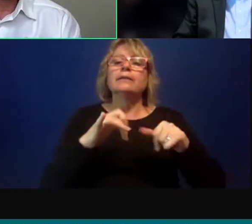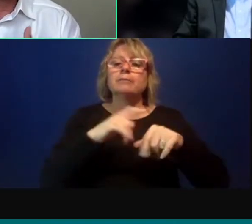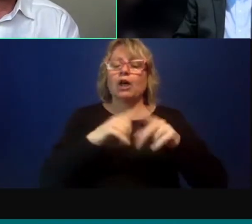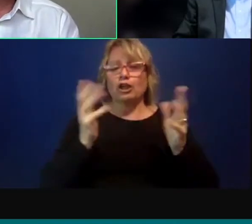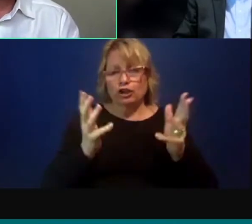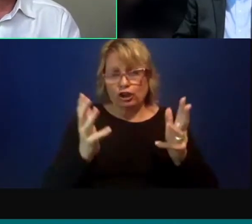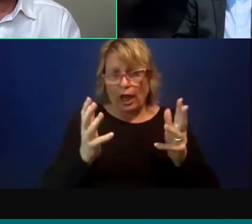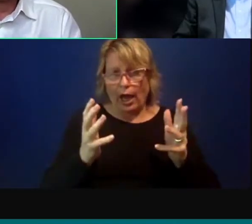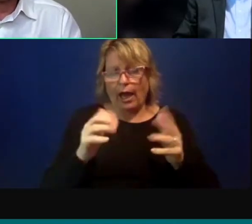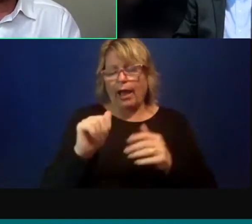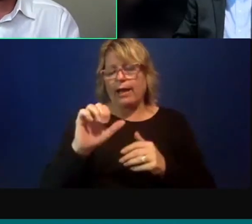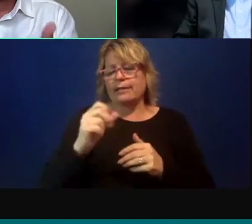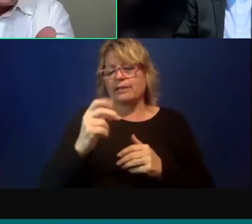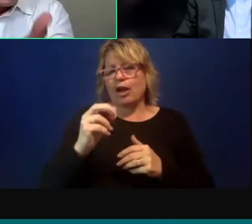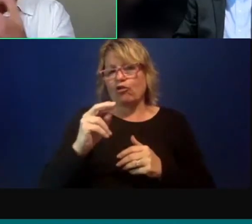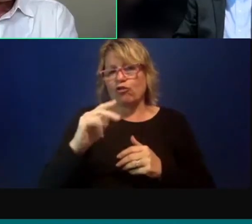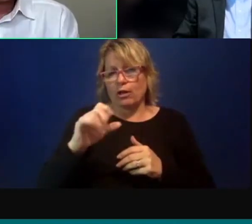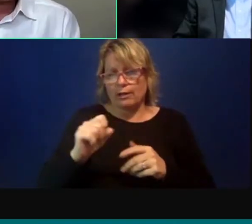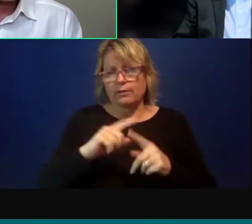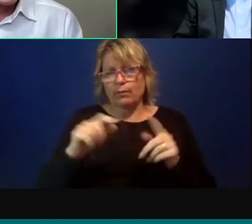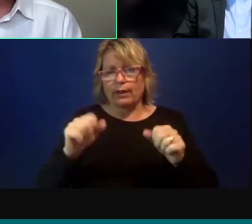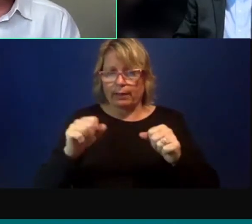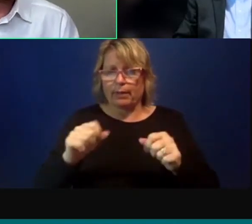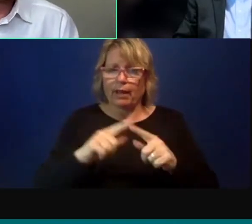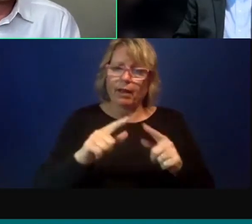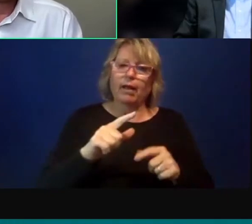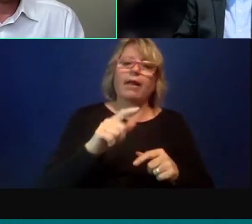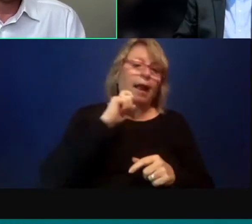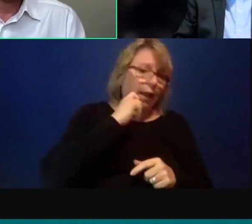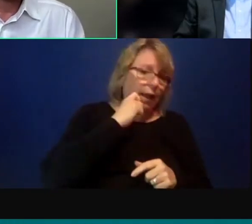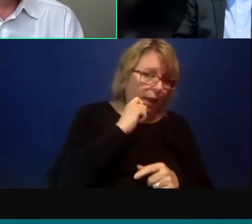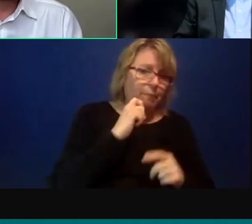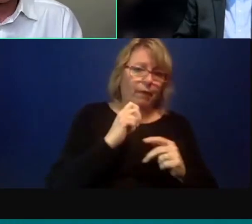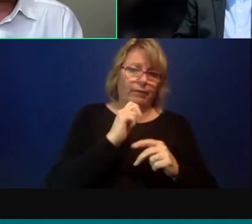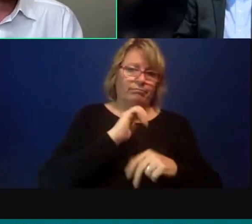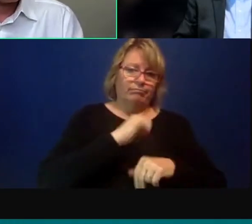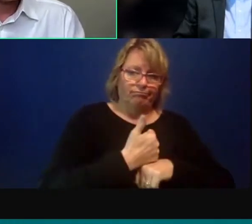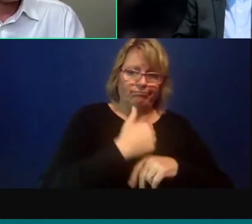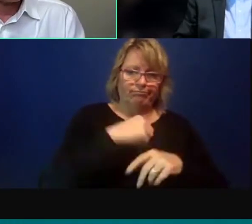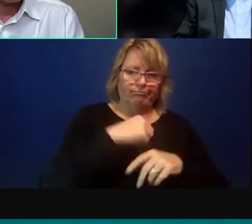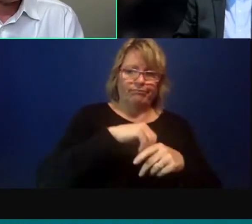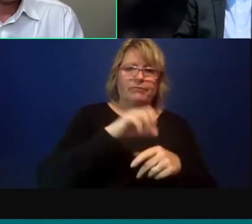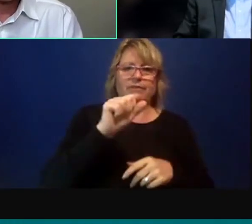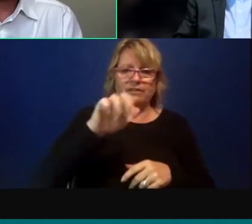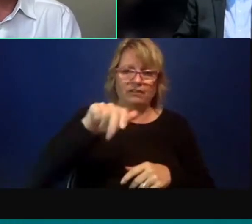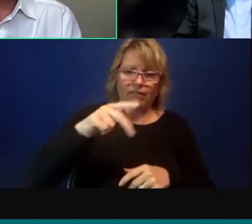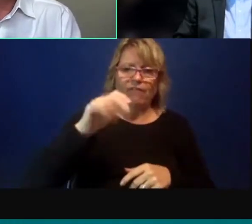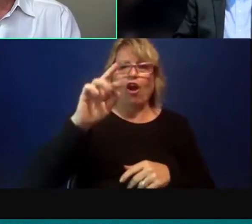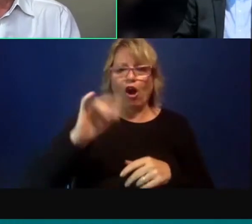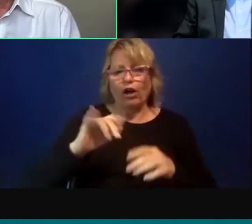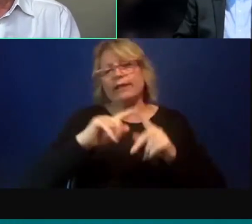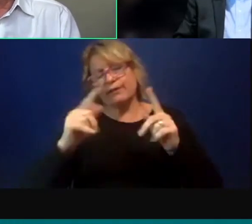a lot of the capabilities that companies like Apple have built into their safaris and devices.